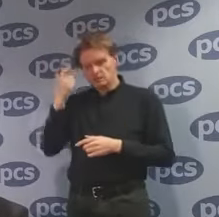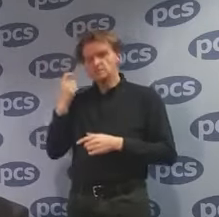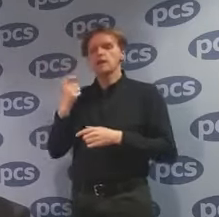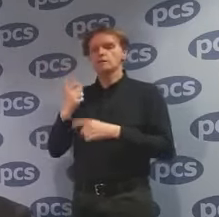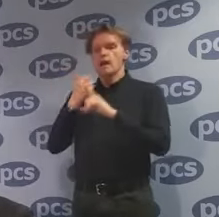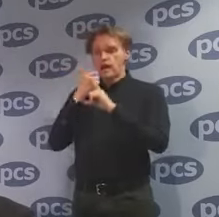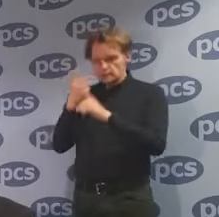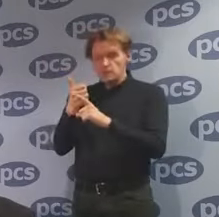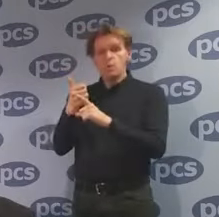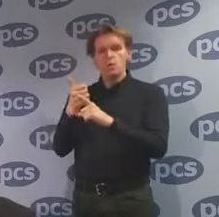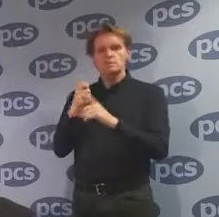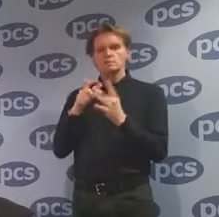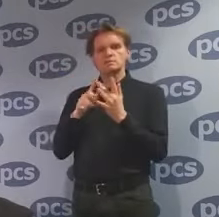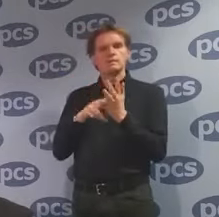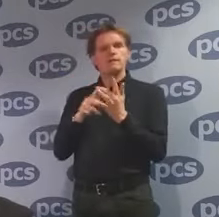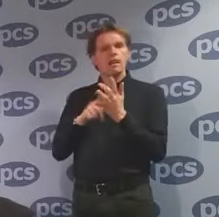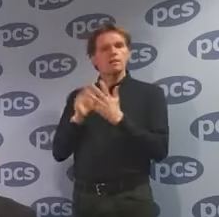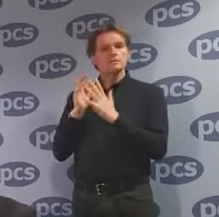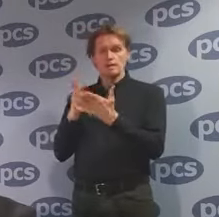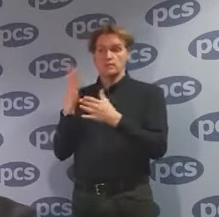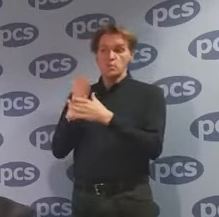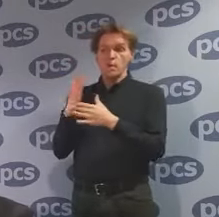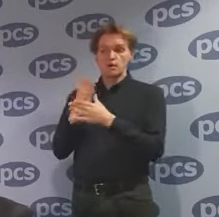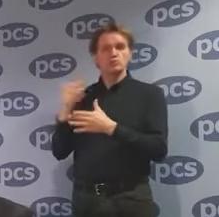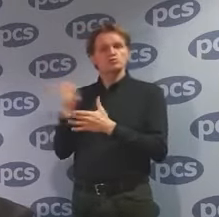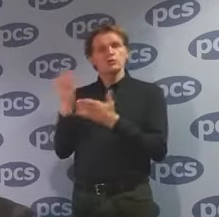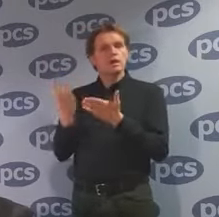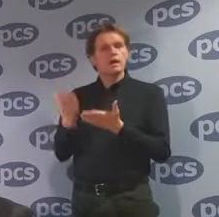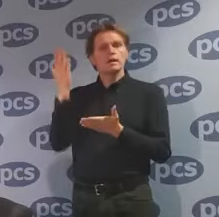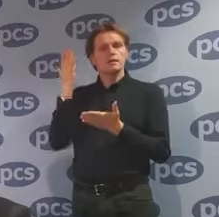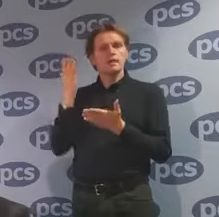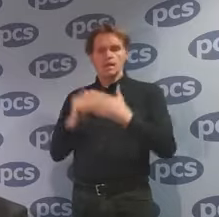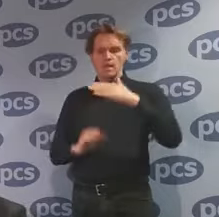that the pay cap is unfair and that is a real seismic shift from where we used to